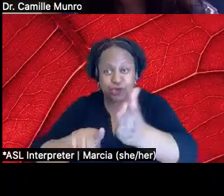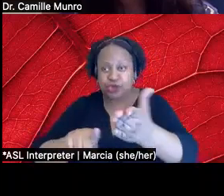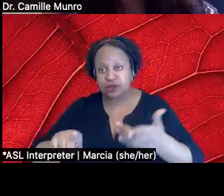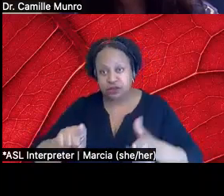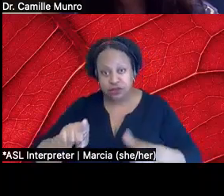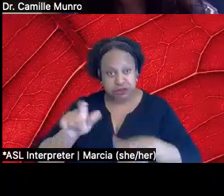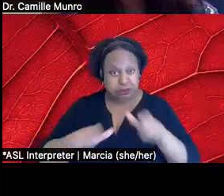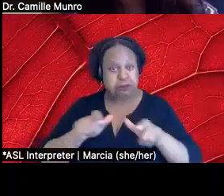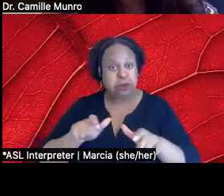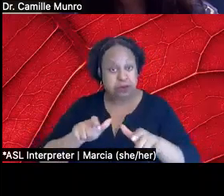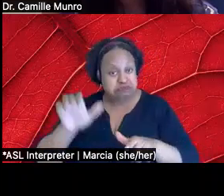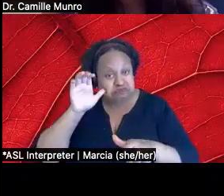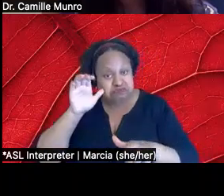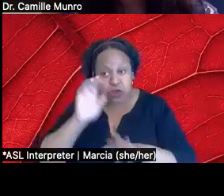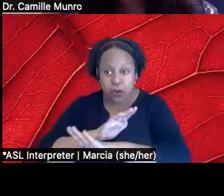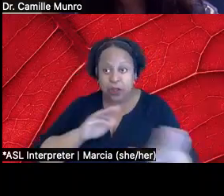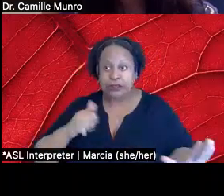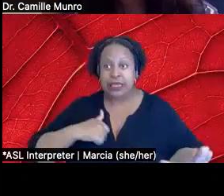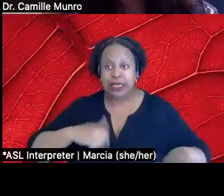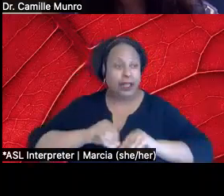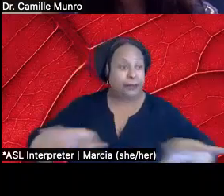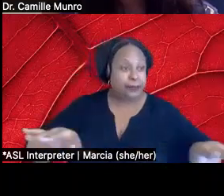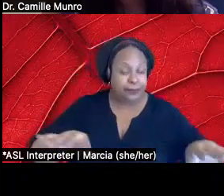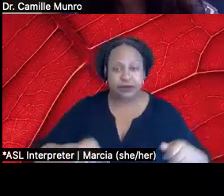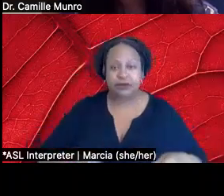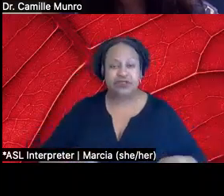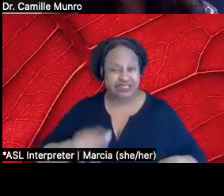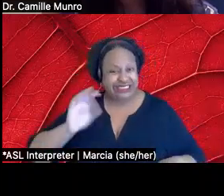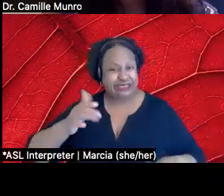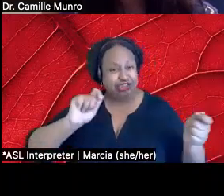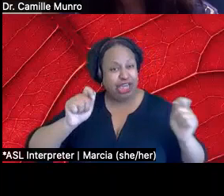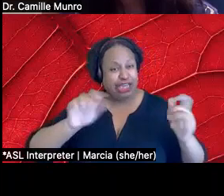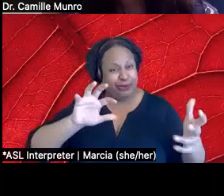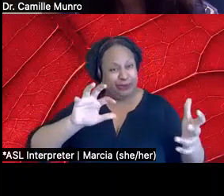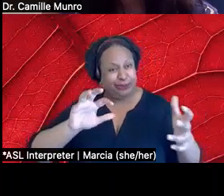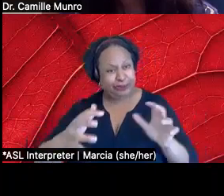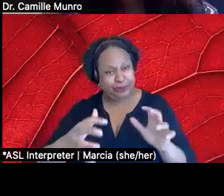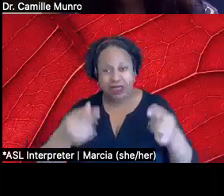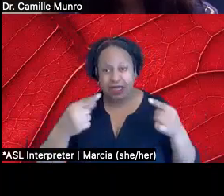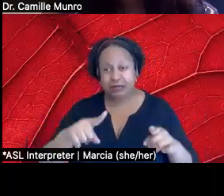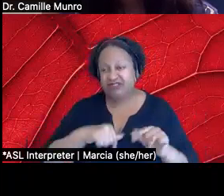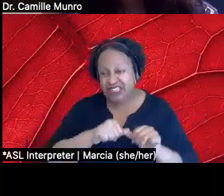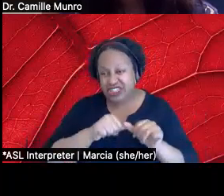I think we just need to keep at it and keep, you know, sharing with one another. And I think we're getting there.